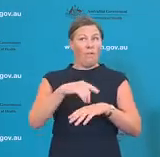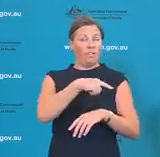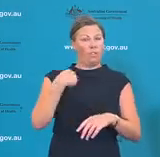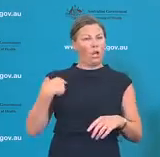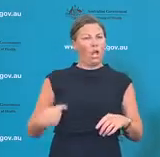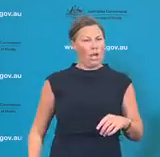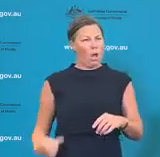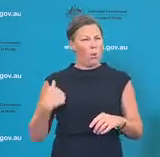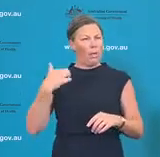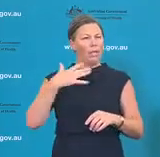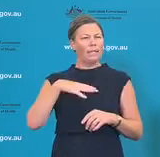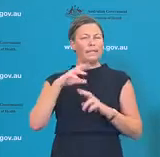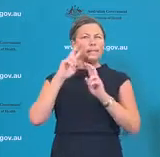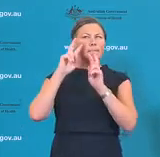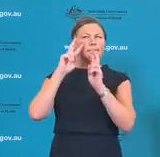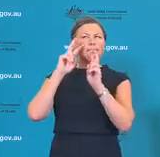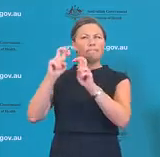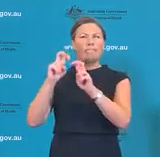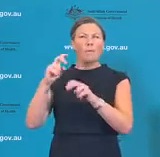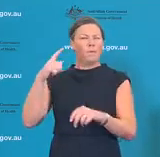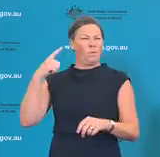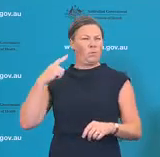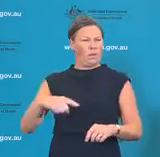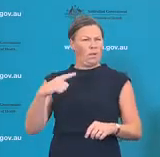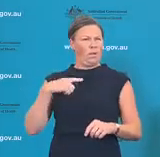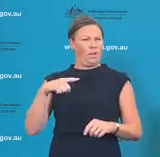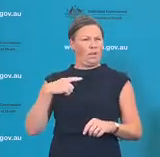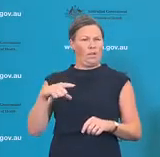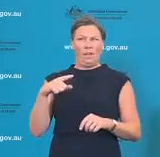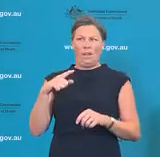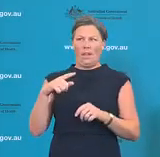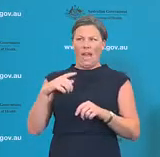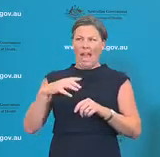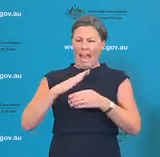understand this outbreak and and how it came about and how the spread occurred